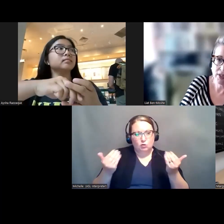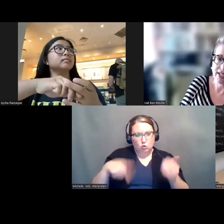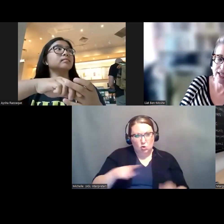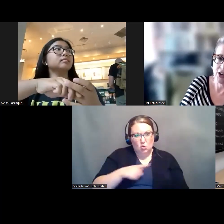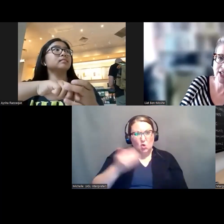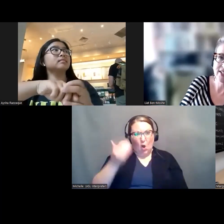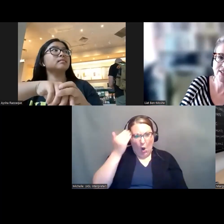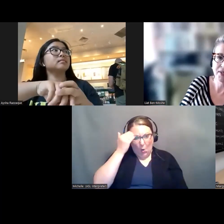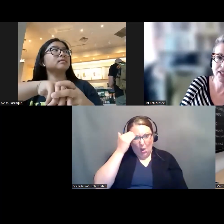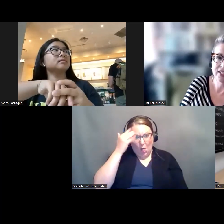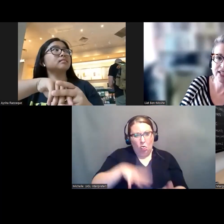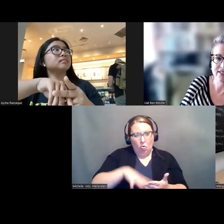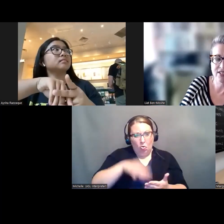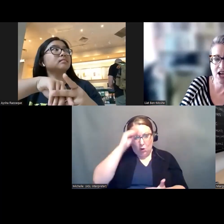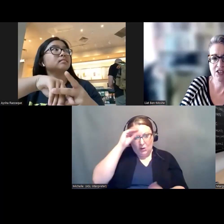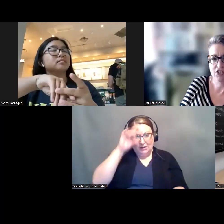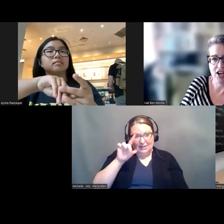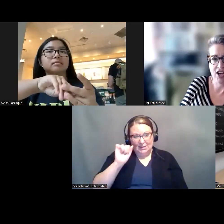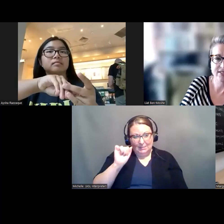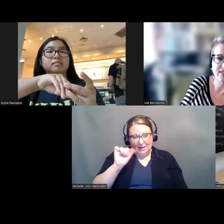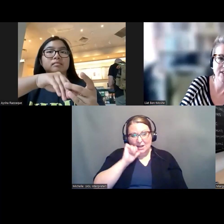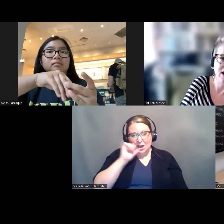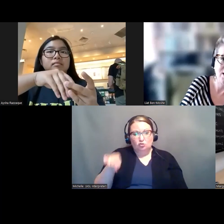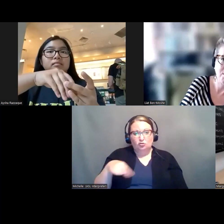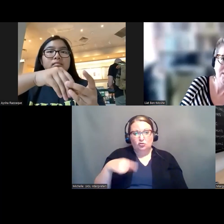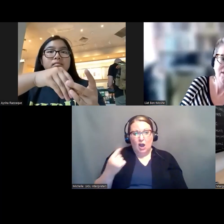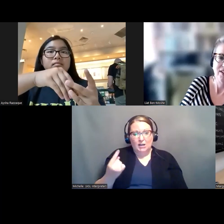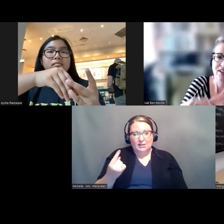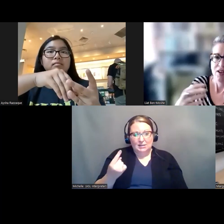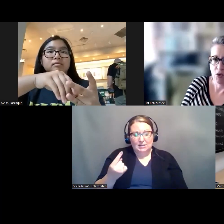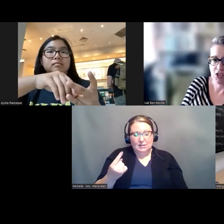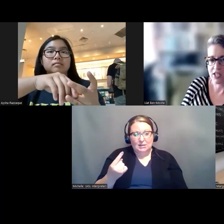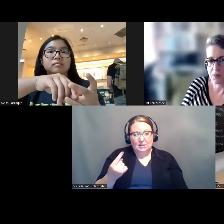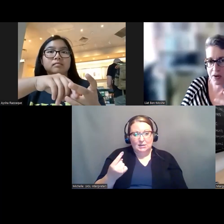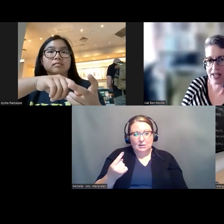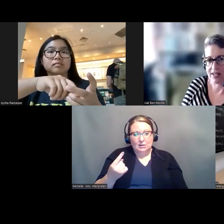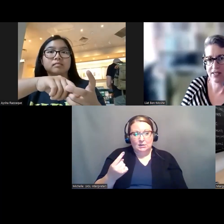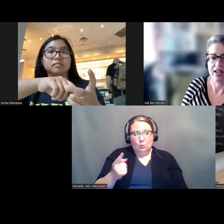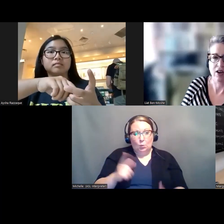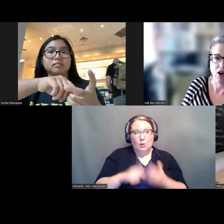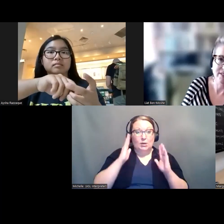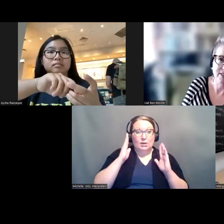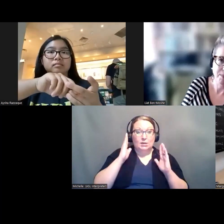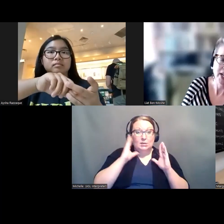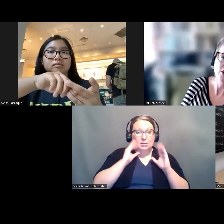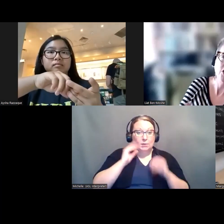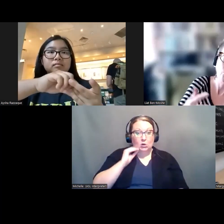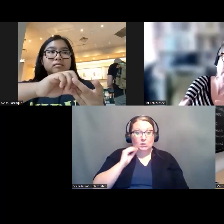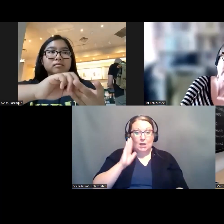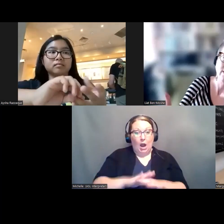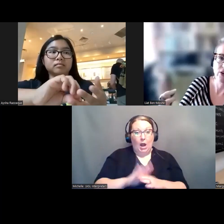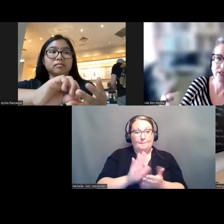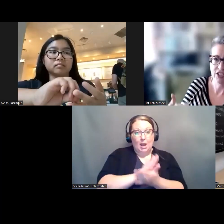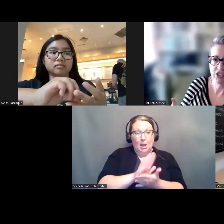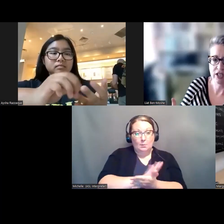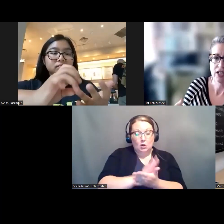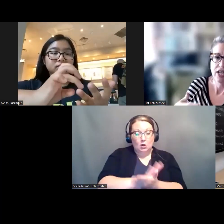that a learning disability is not just what you experience like on the page or with your teacher?